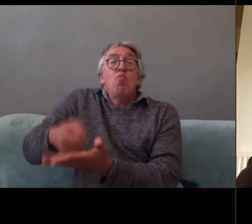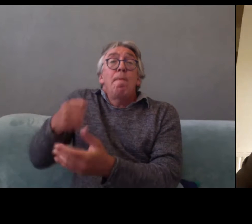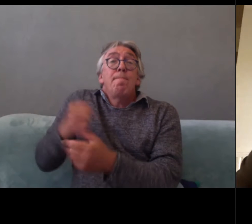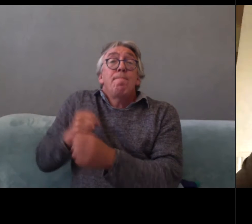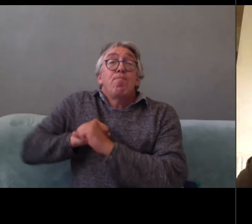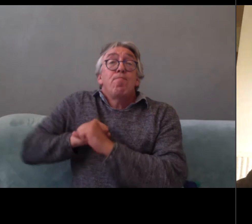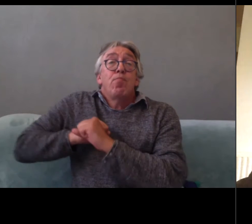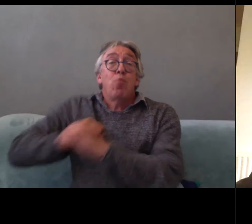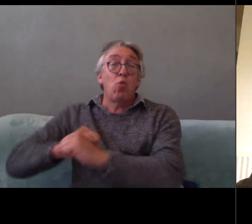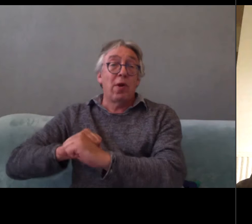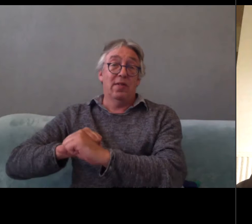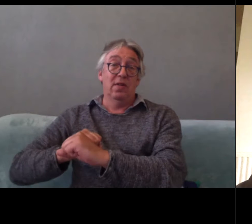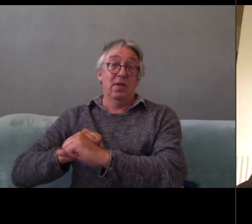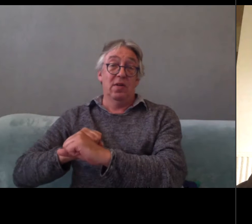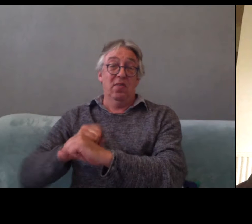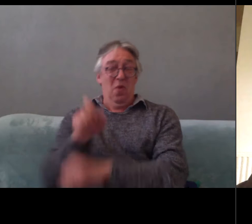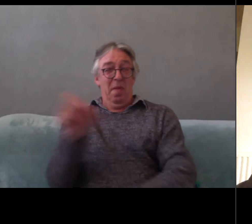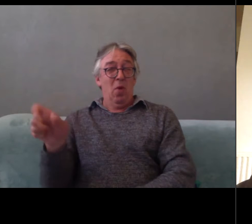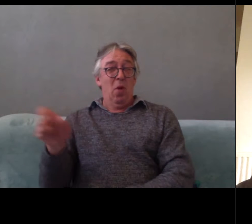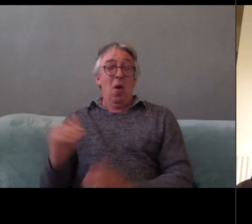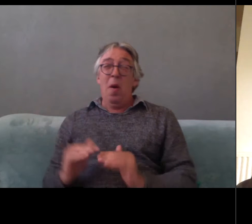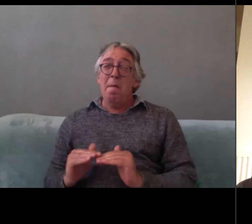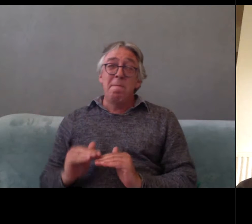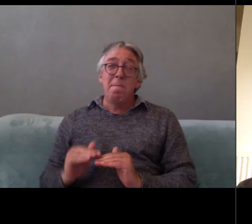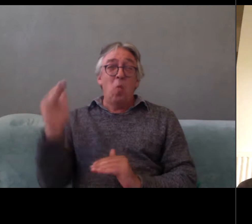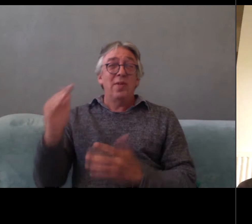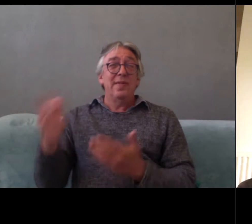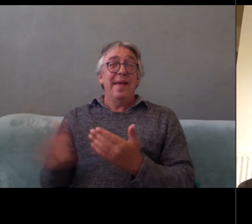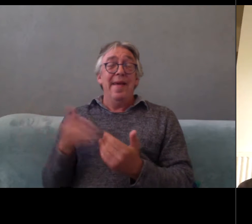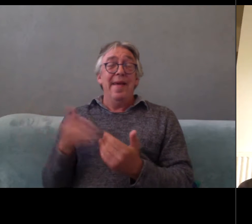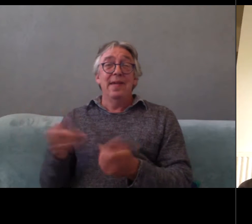to the COVID-19 crisis, but also to what is going to follow.